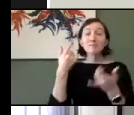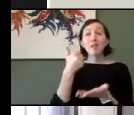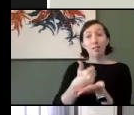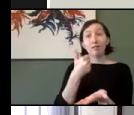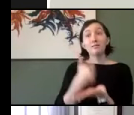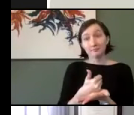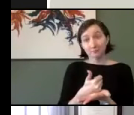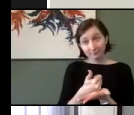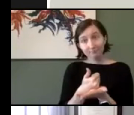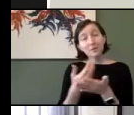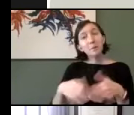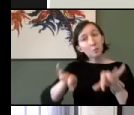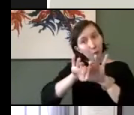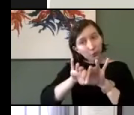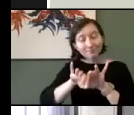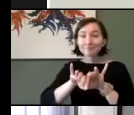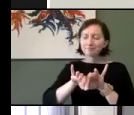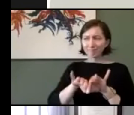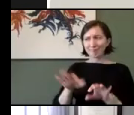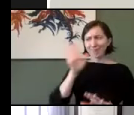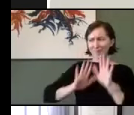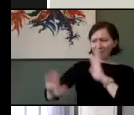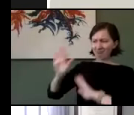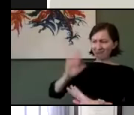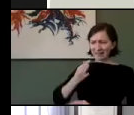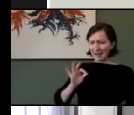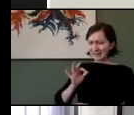We had masks mandates back in 1918.